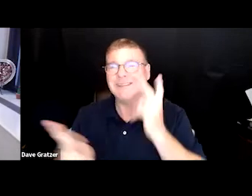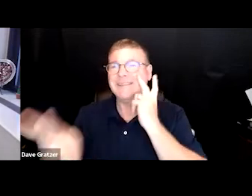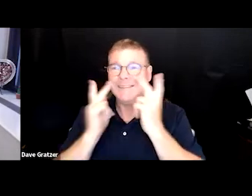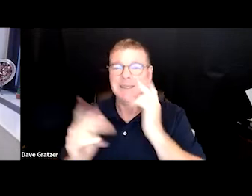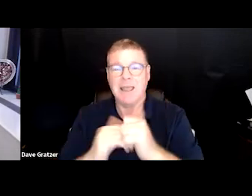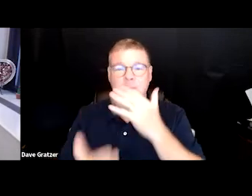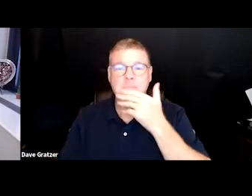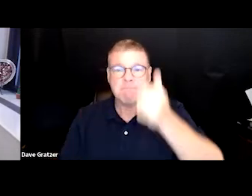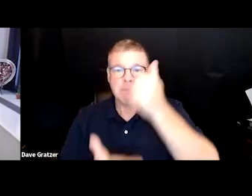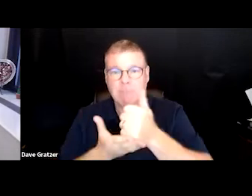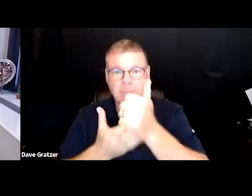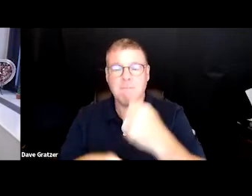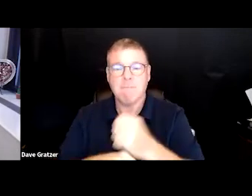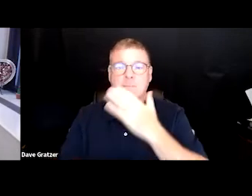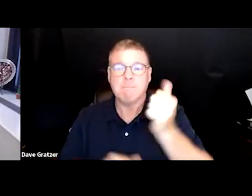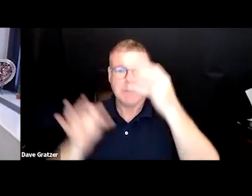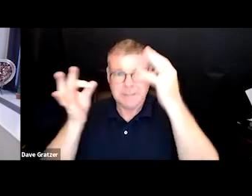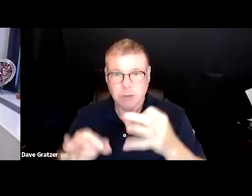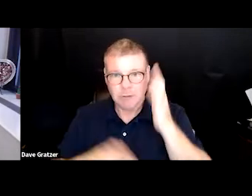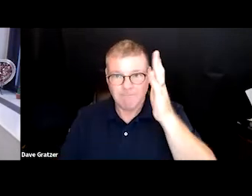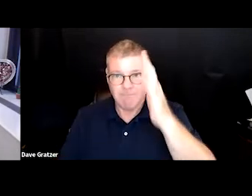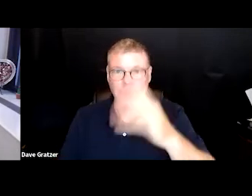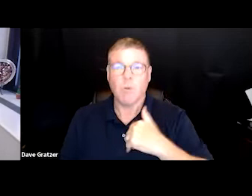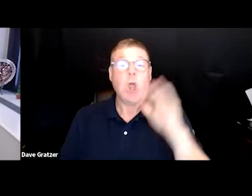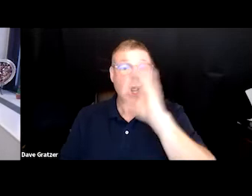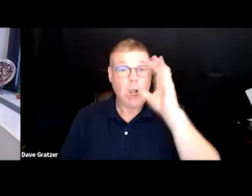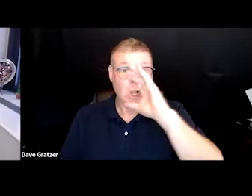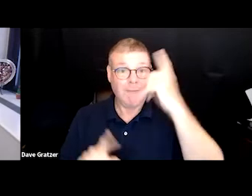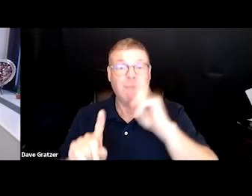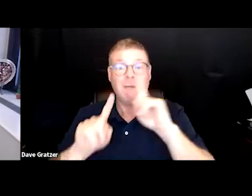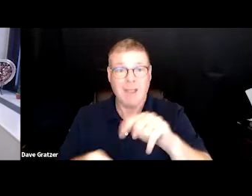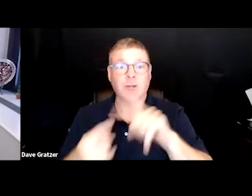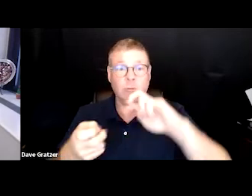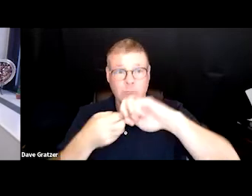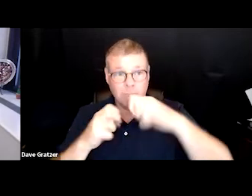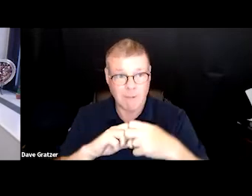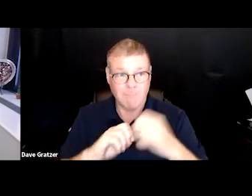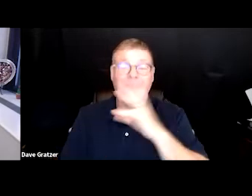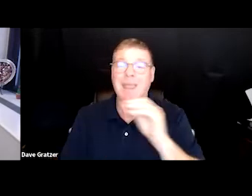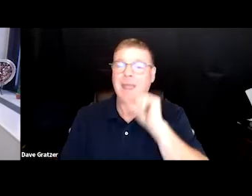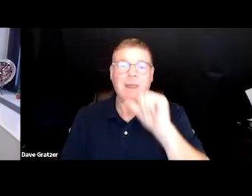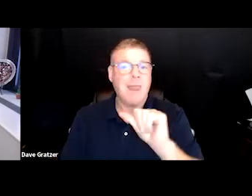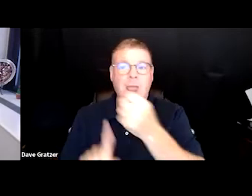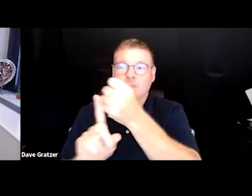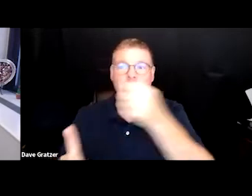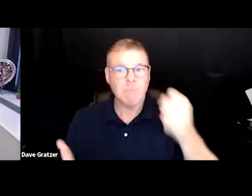make a different decision in the future. We're always looking for solutions to that problem. And a solution is not removing someone from the program.